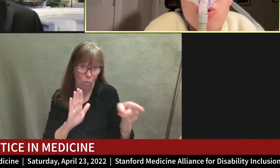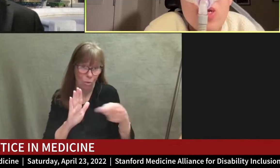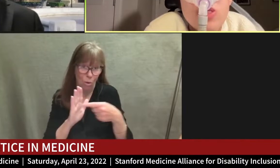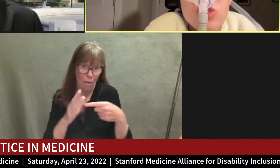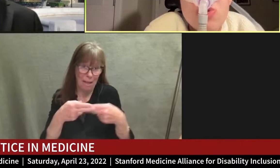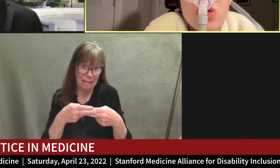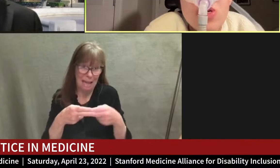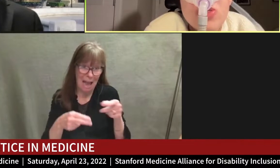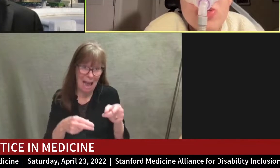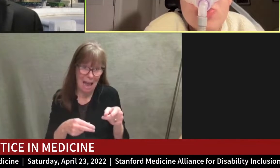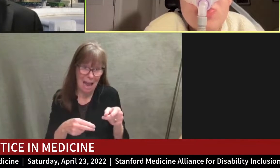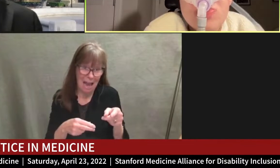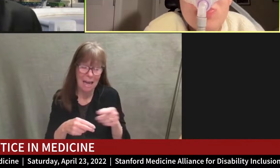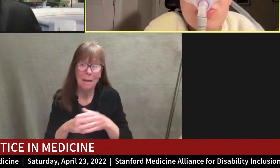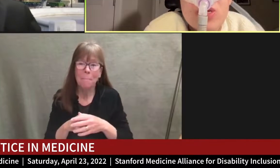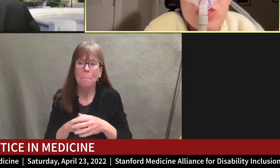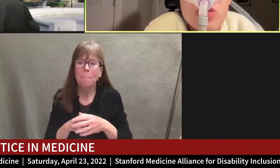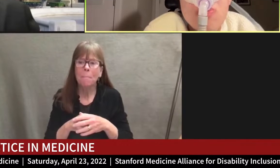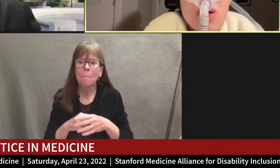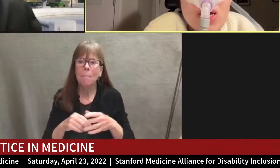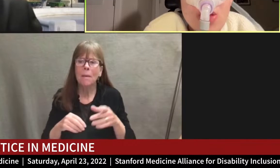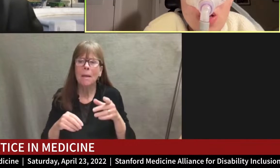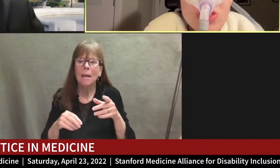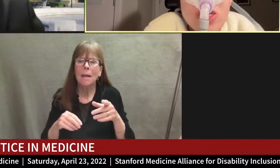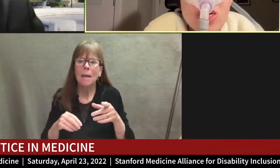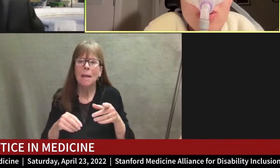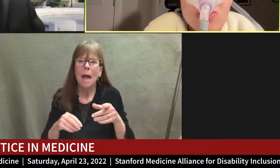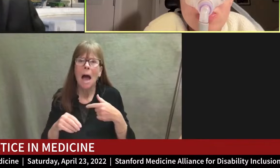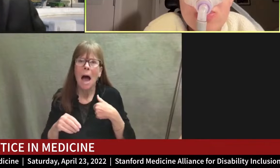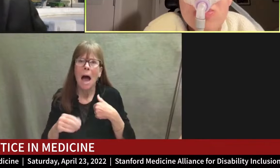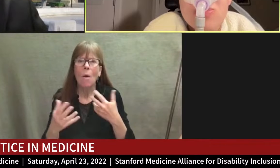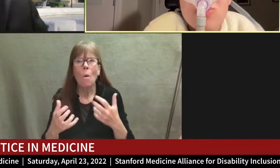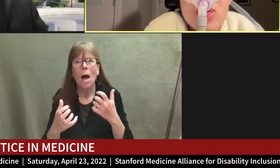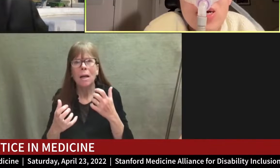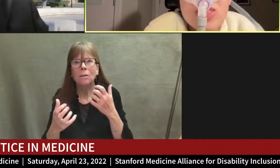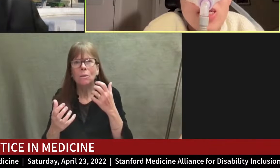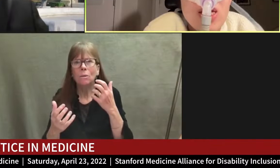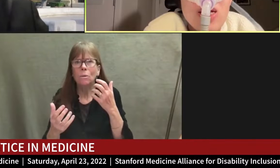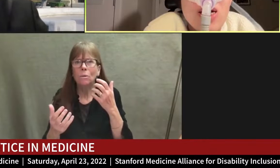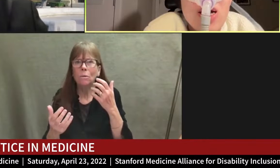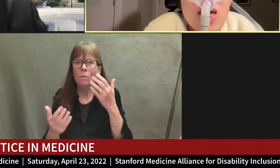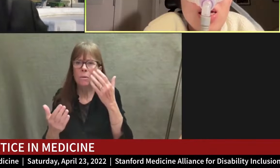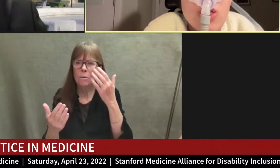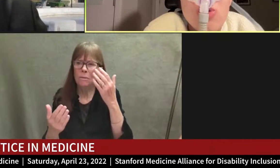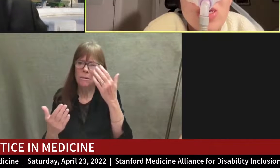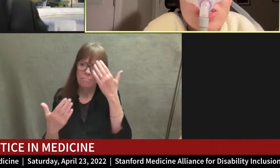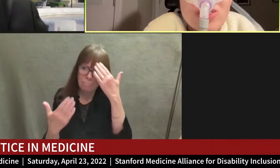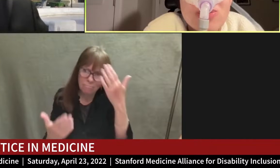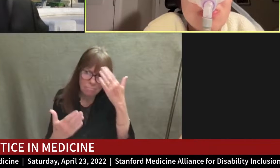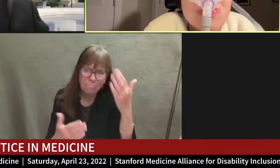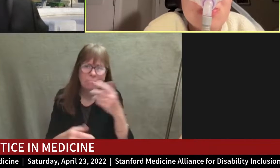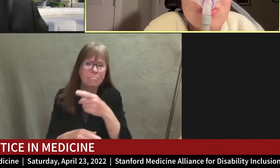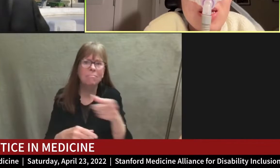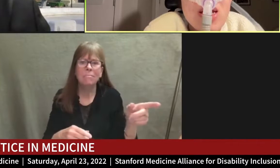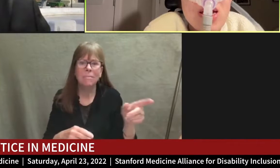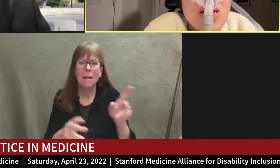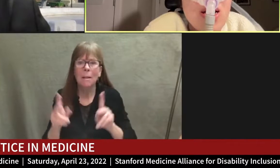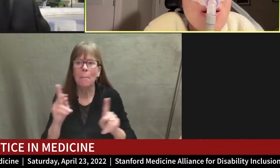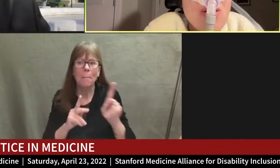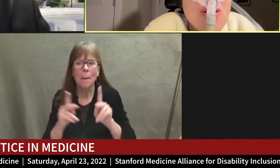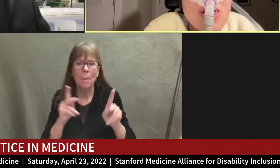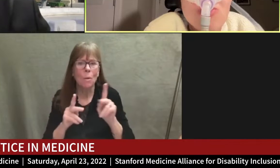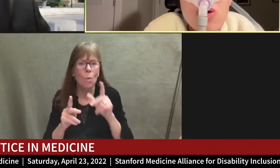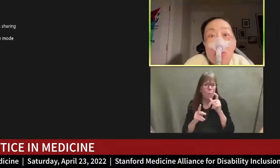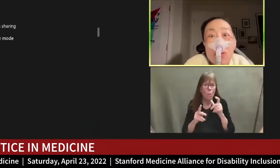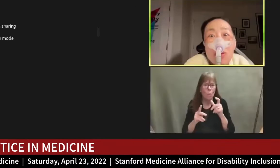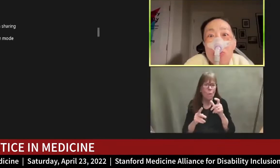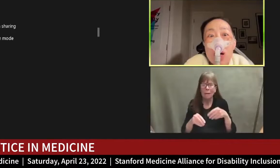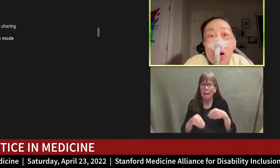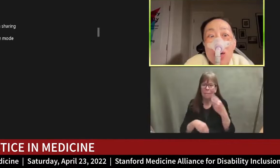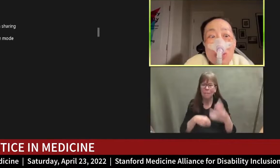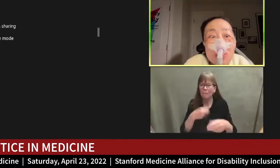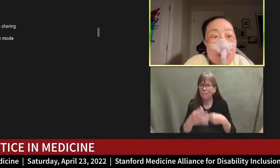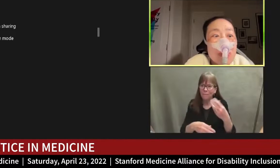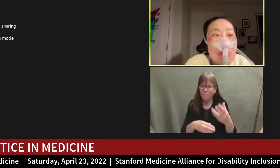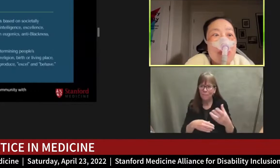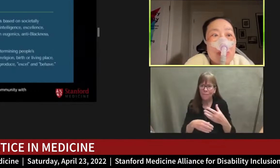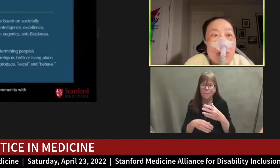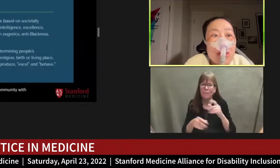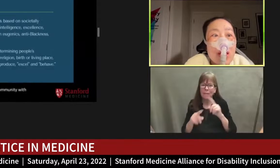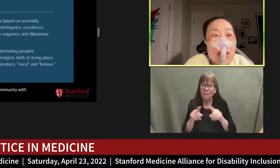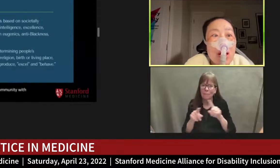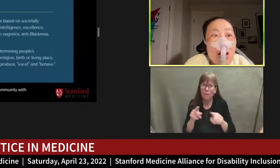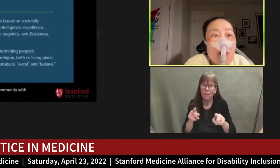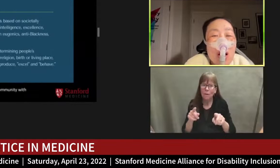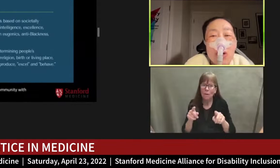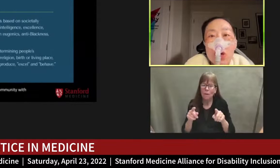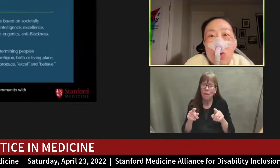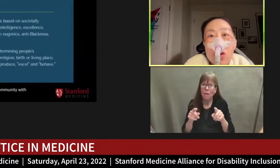the contributors to my anthology Talia Lewis. And it’s from the blog. I have an on-the-way,